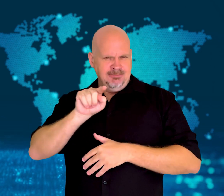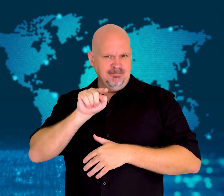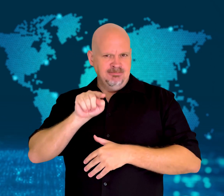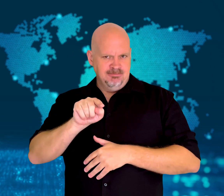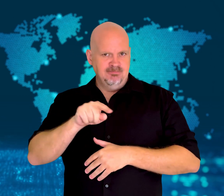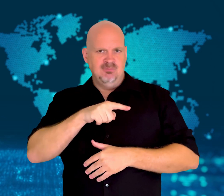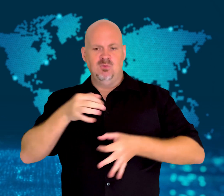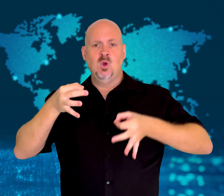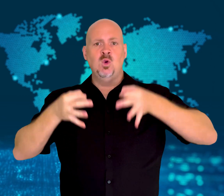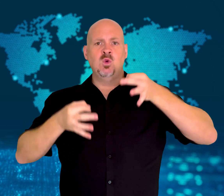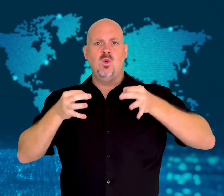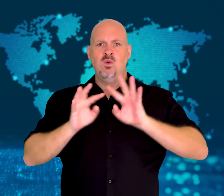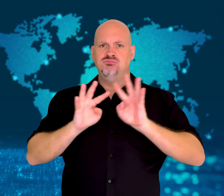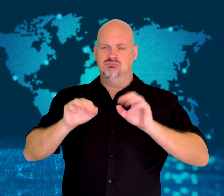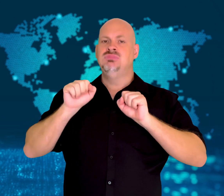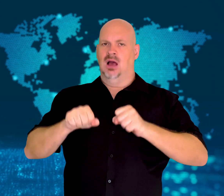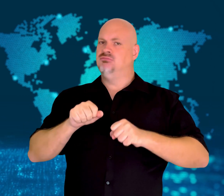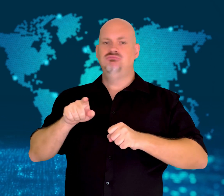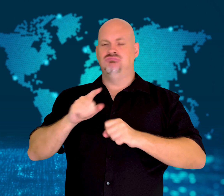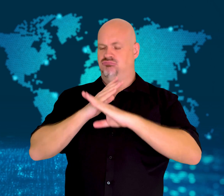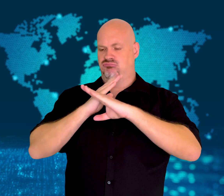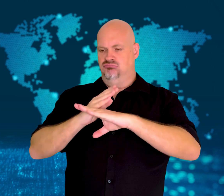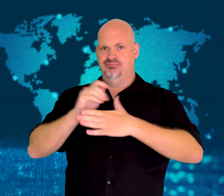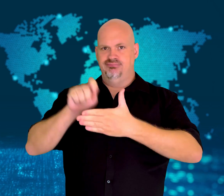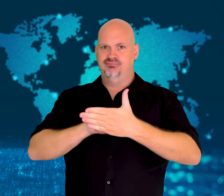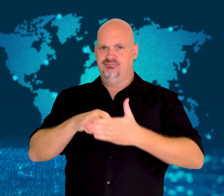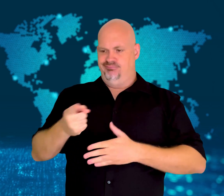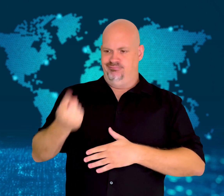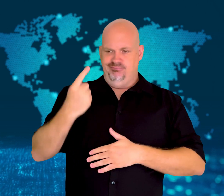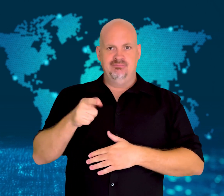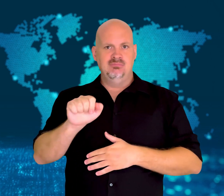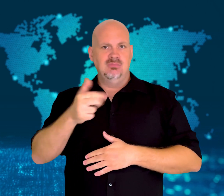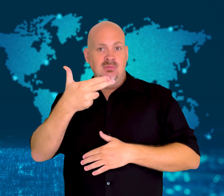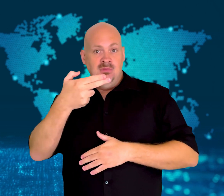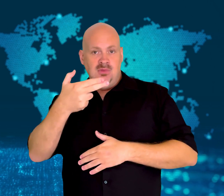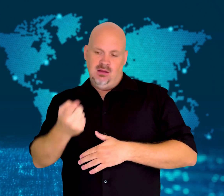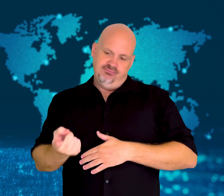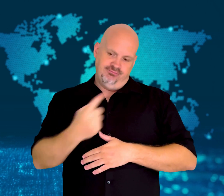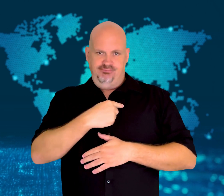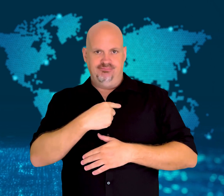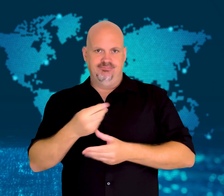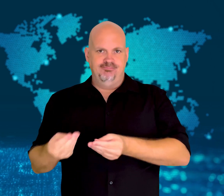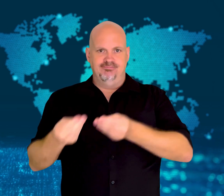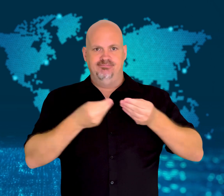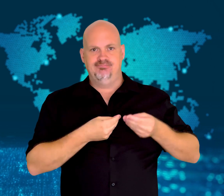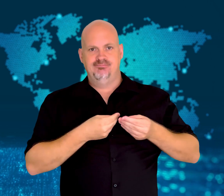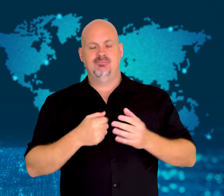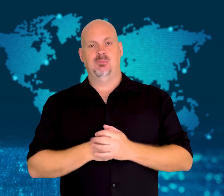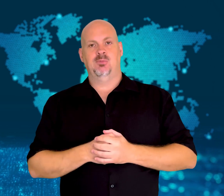a danger to themselves or to others to surrender their firearms.